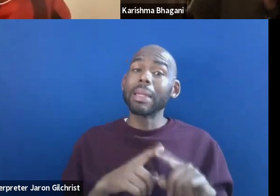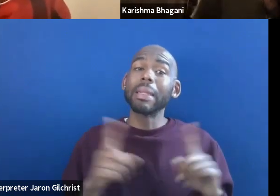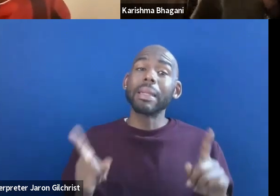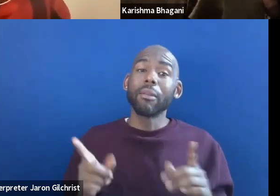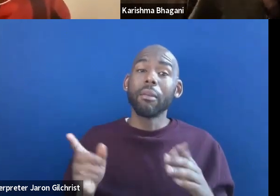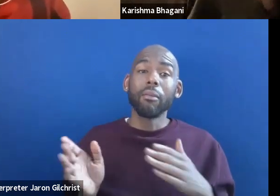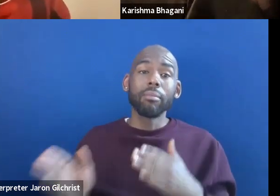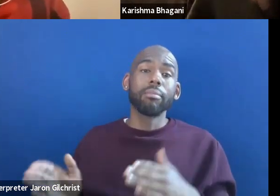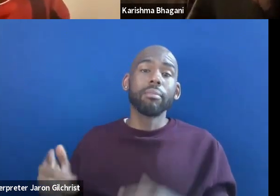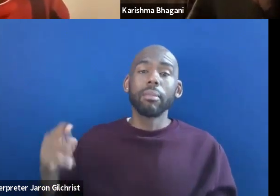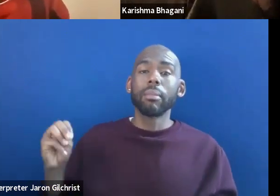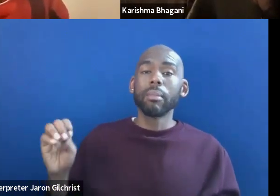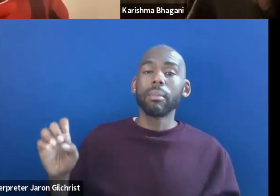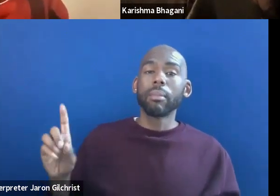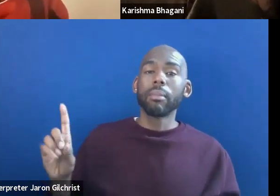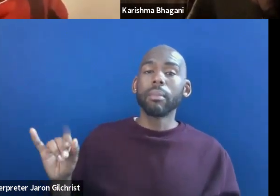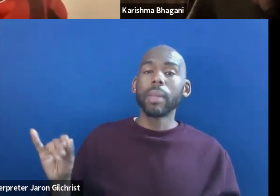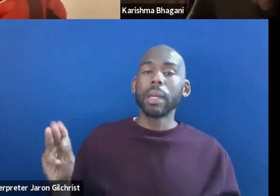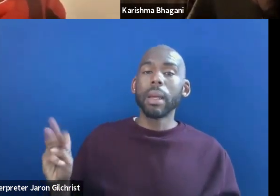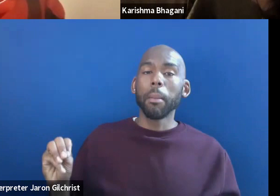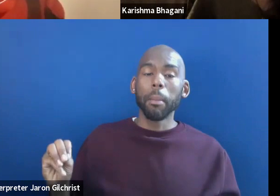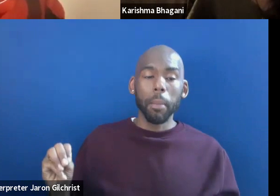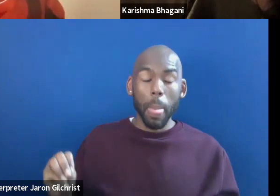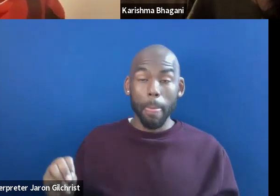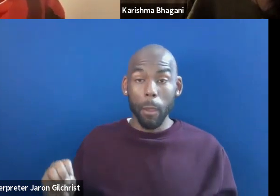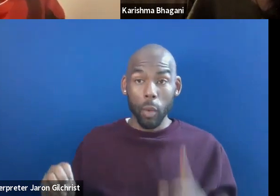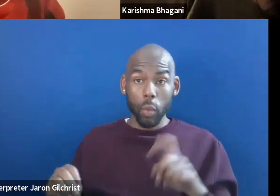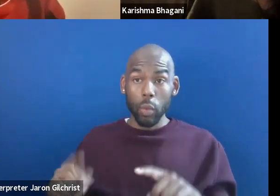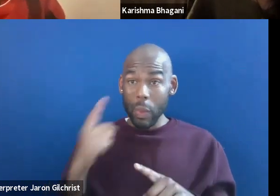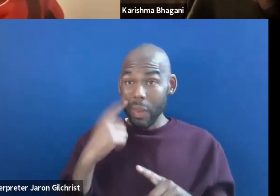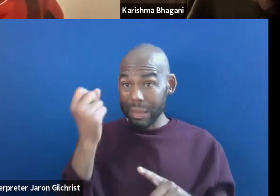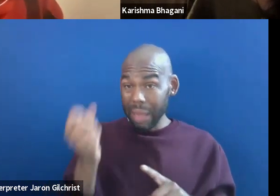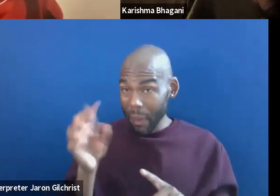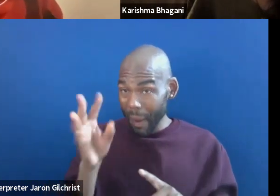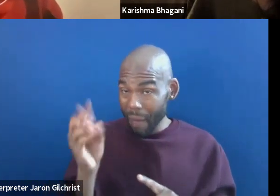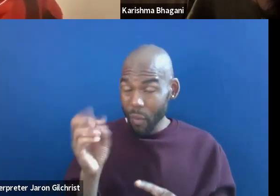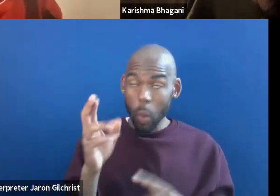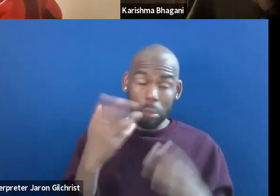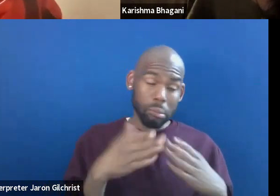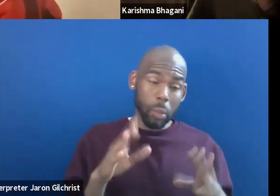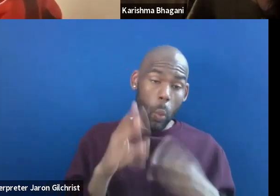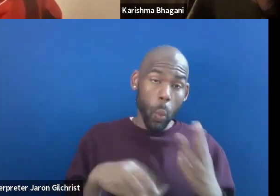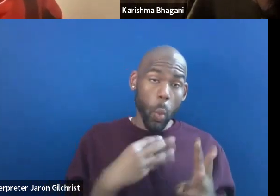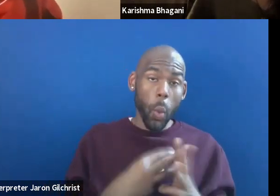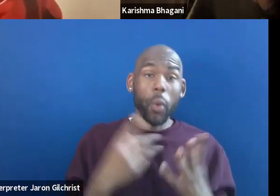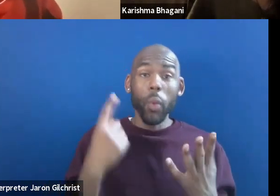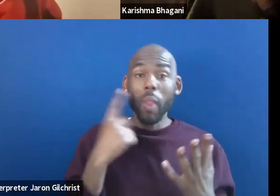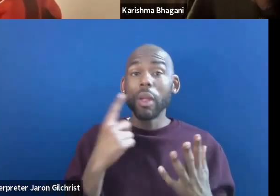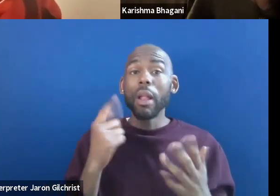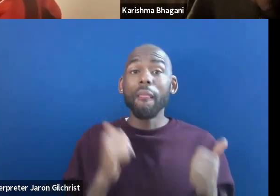Yeah and to that end do you think, you know South Africa or in the world do you think that theater in the way that we knew it